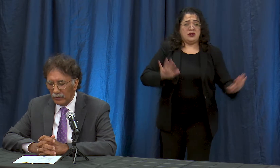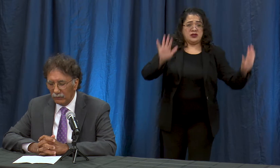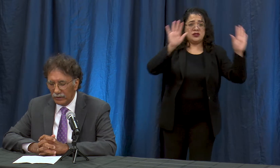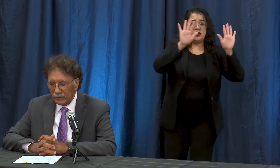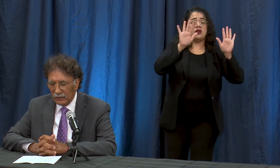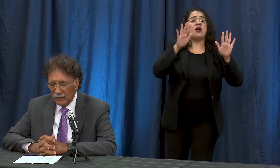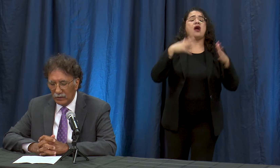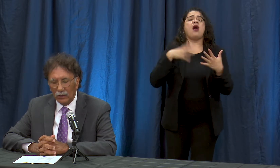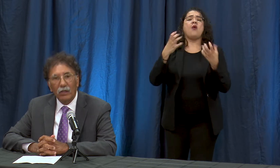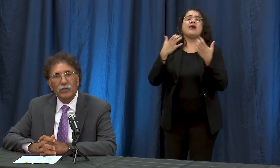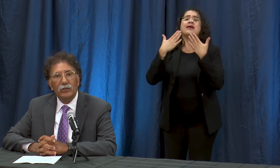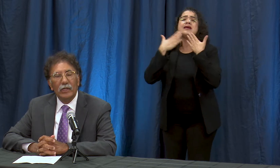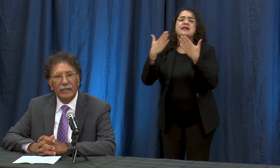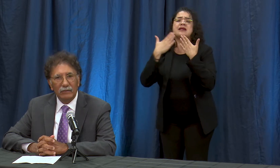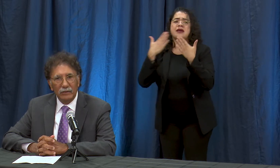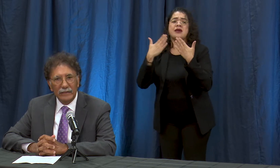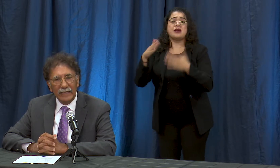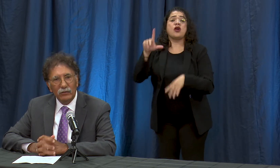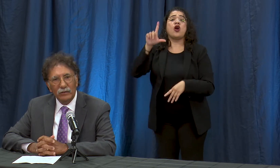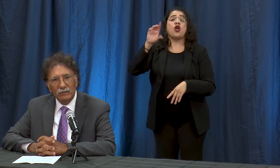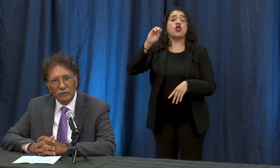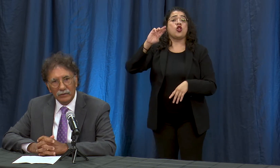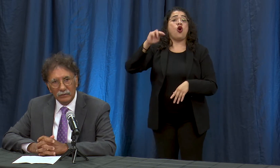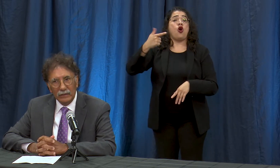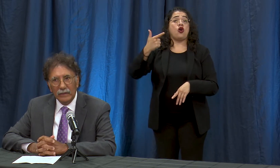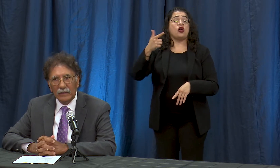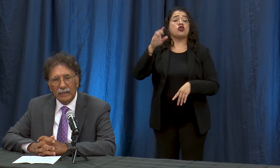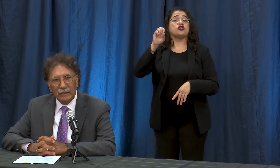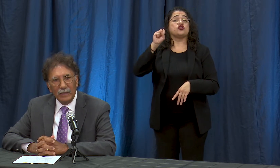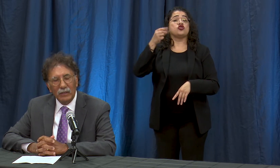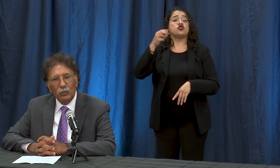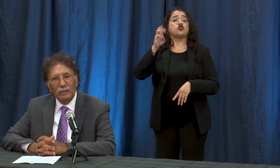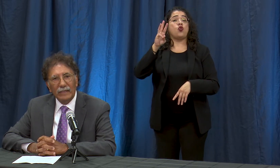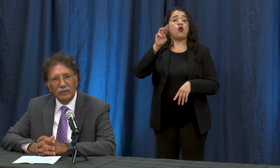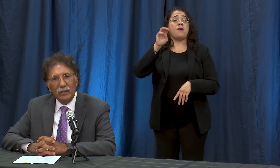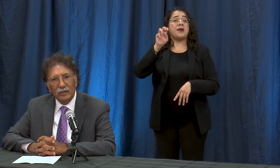complex: longshore labor, the IOW, that the men and women out there on the